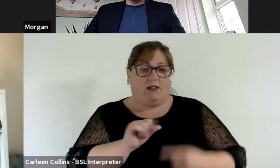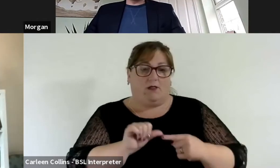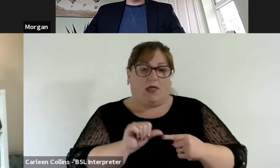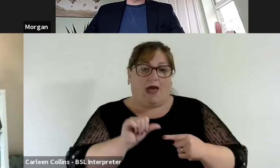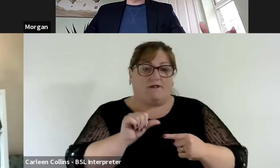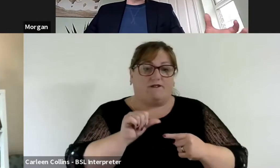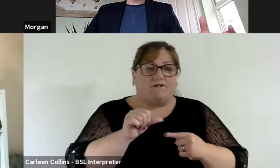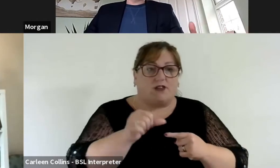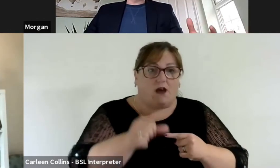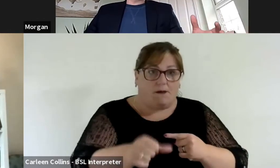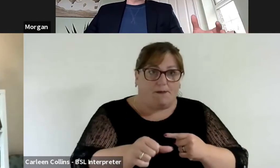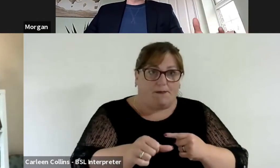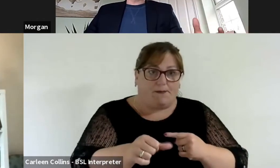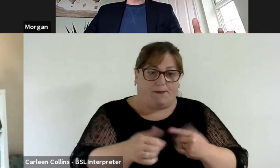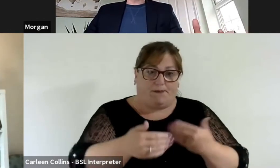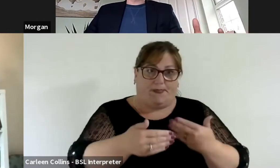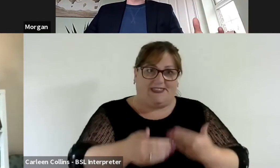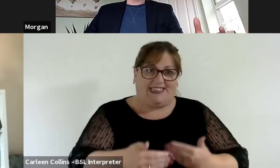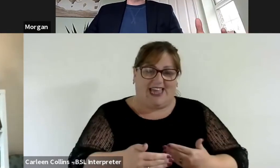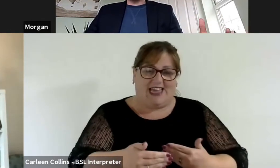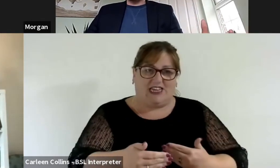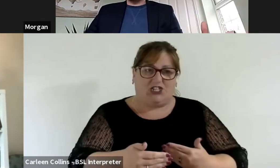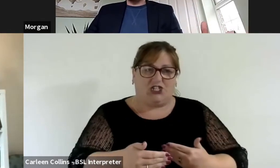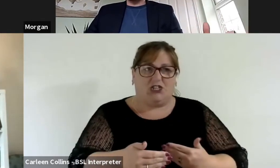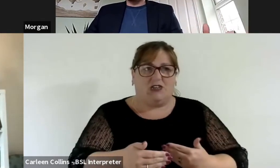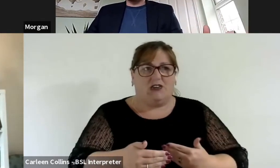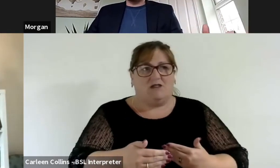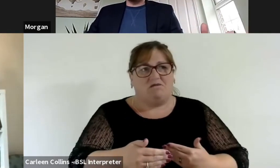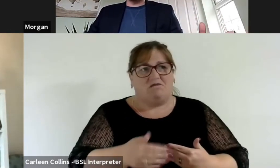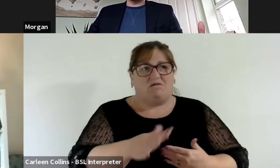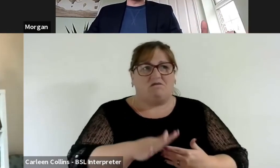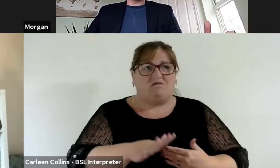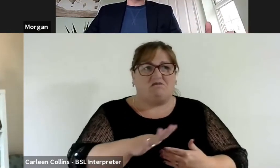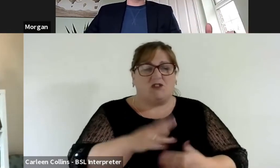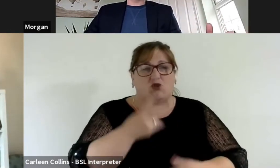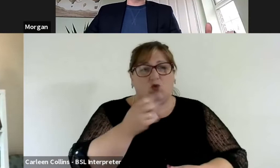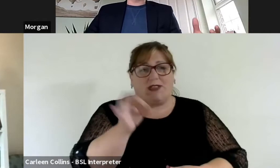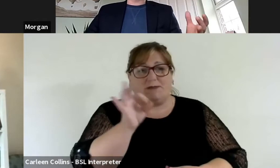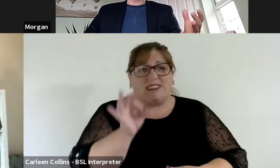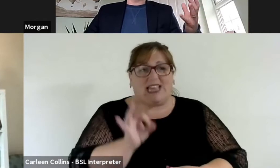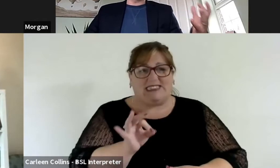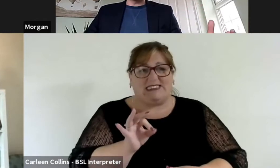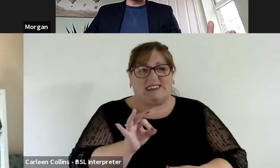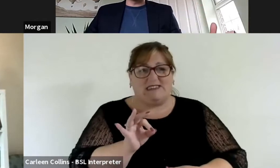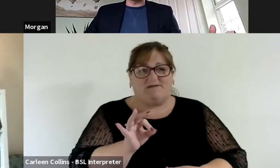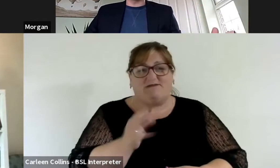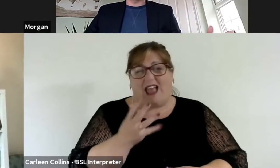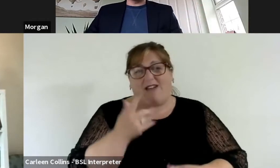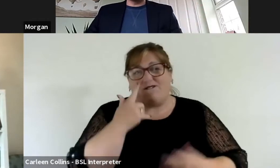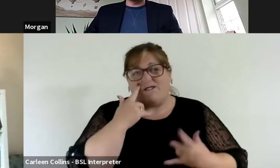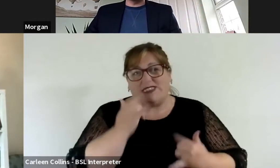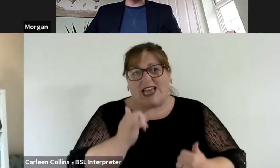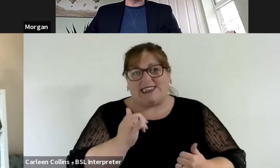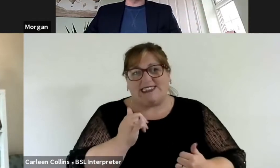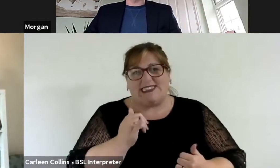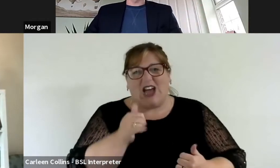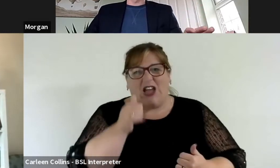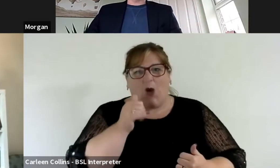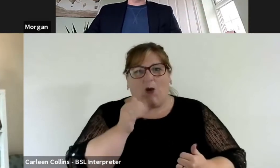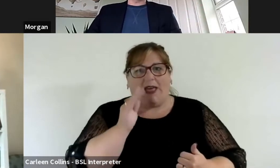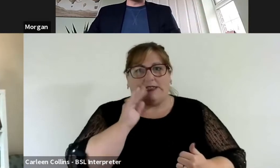That's done to ensure that we get candidates with the right skills applying. Then after that stage, if that's included, I think probably around 20%